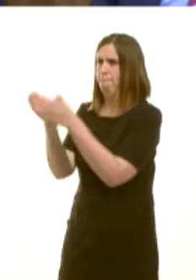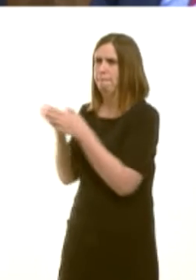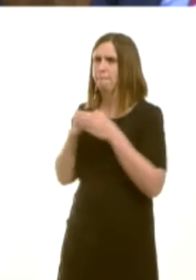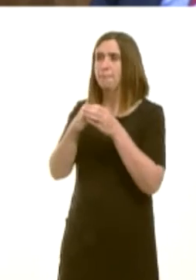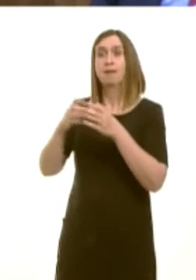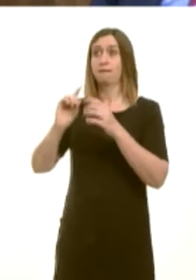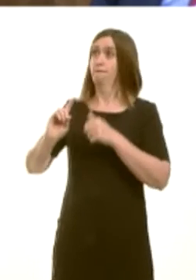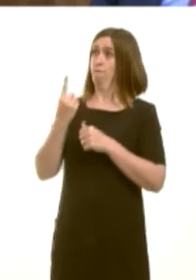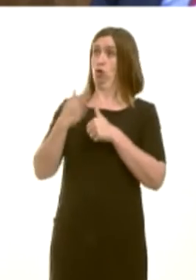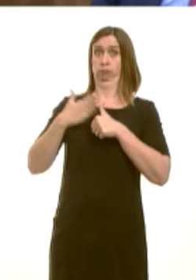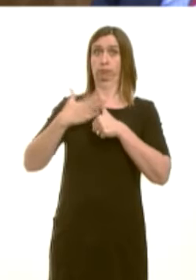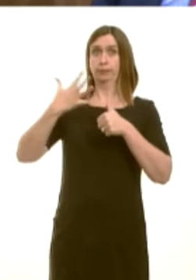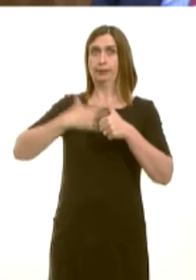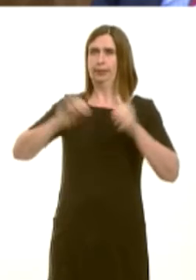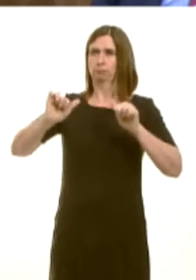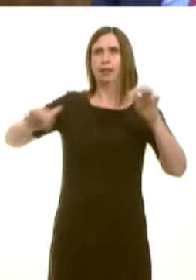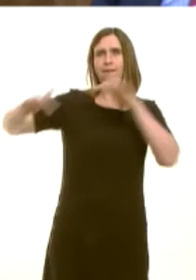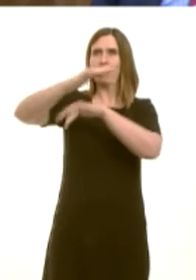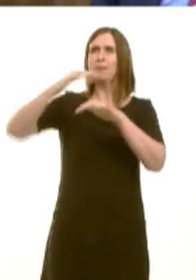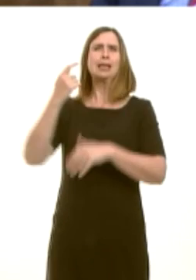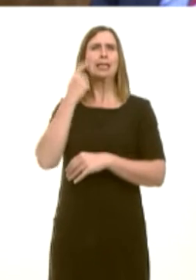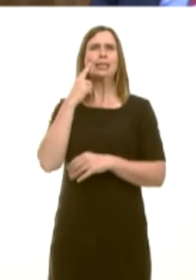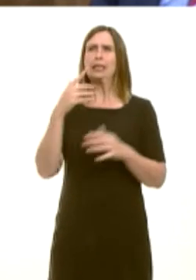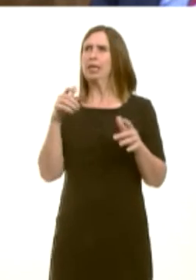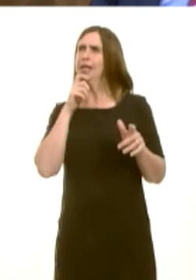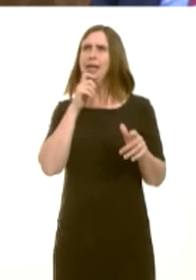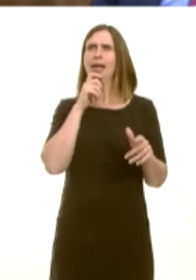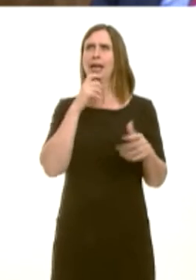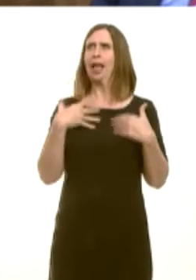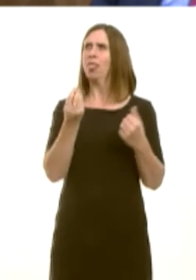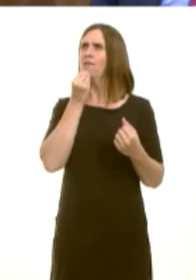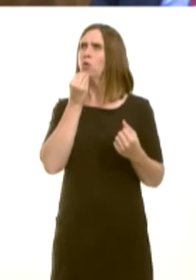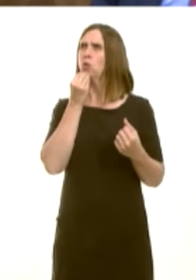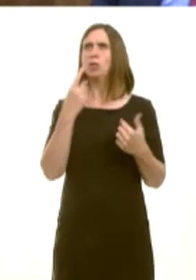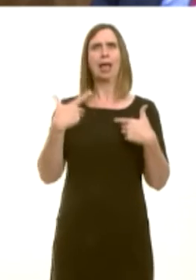environment to ensure that healthier choices are easier and that individuals are supported